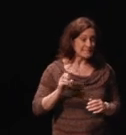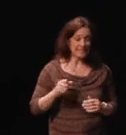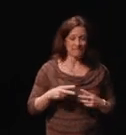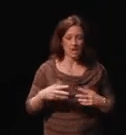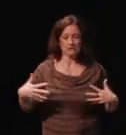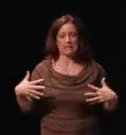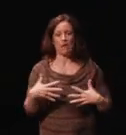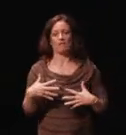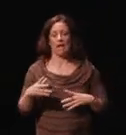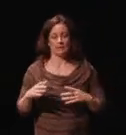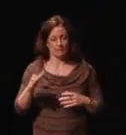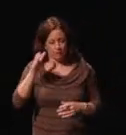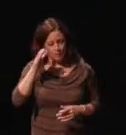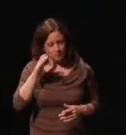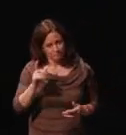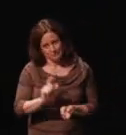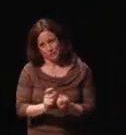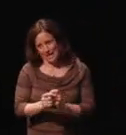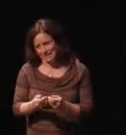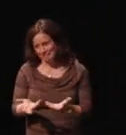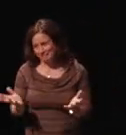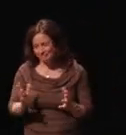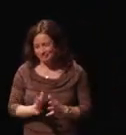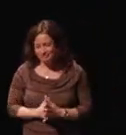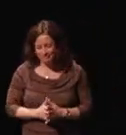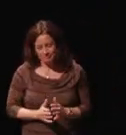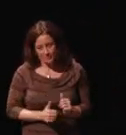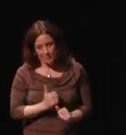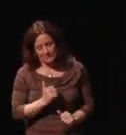but that changed mostly.